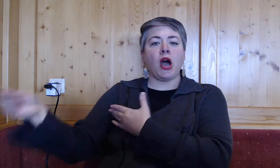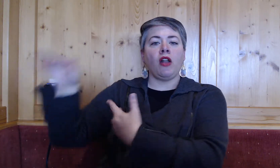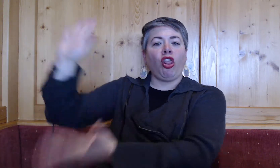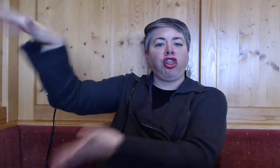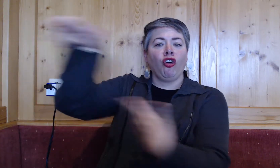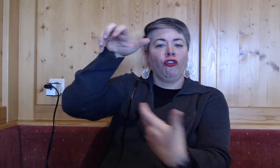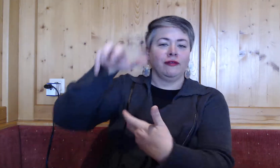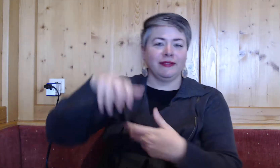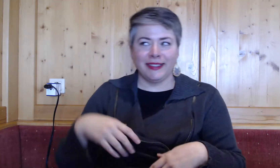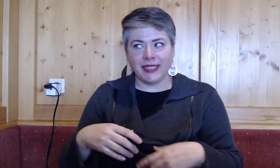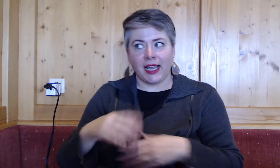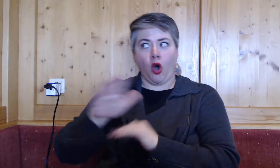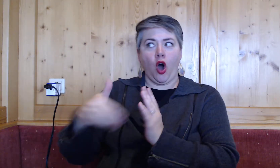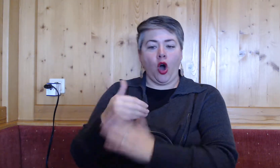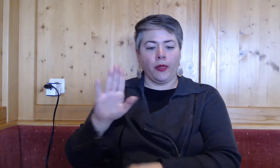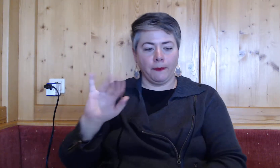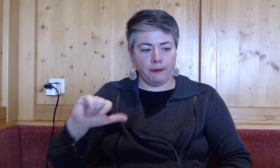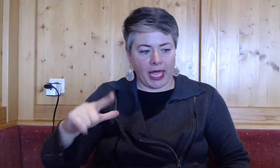I bought ALL the bags!